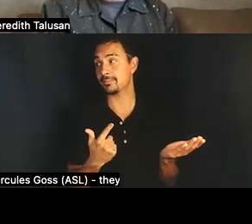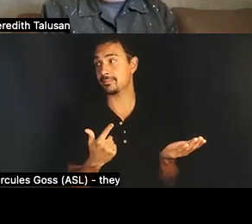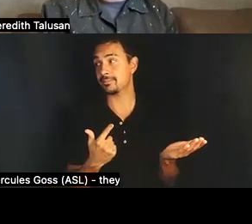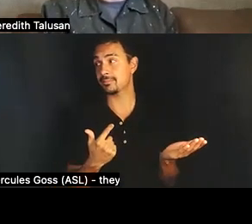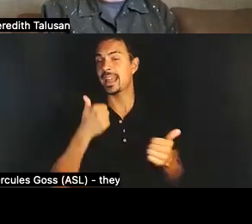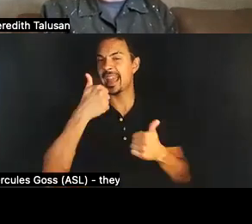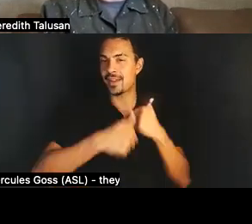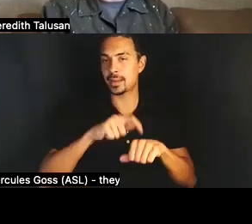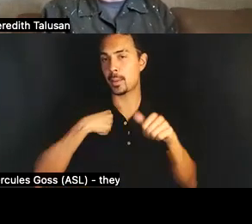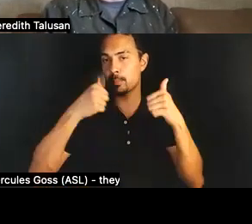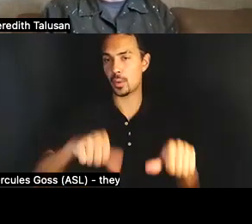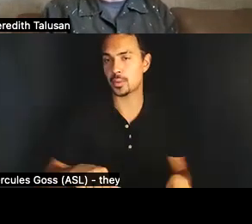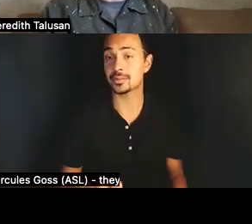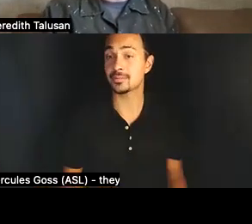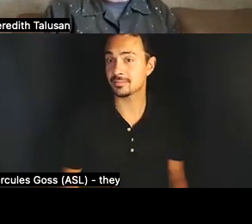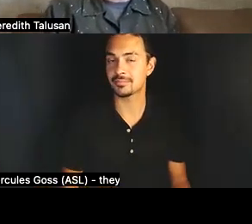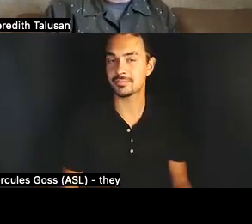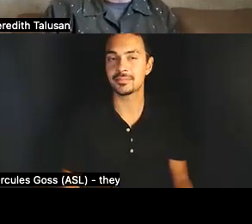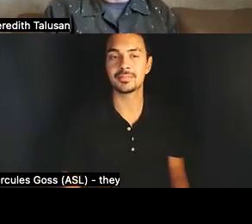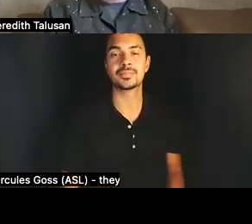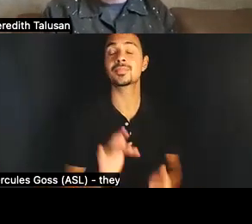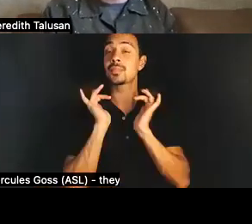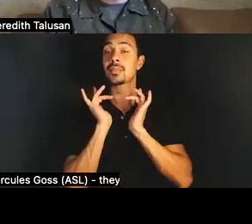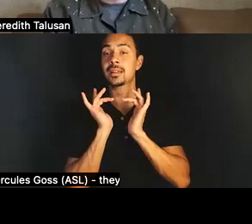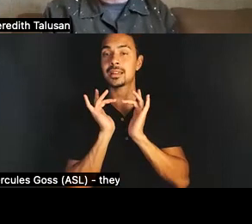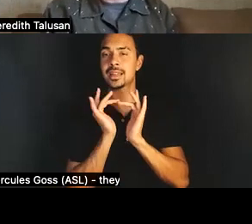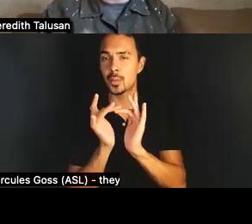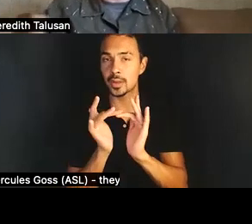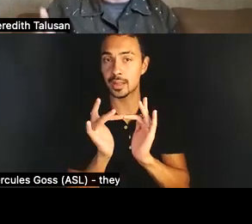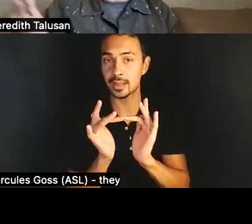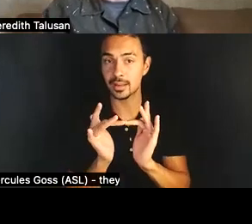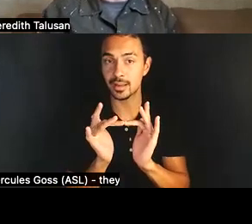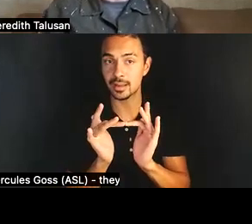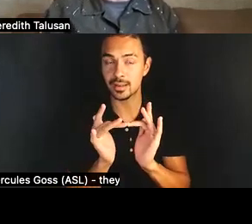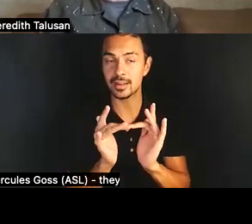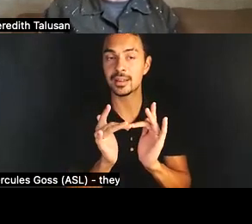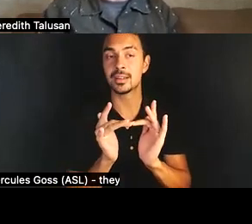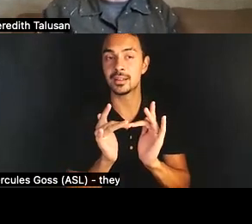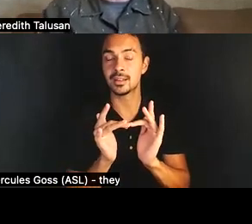And then I delete the app and I do that every time that I post. Networking online